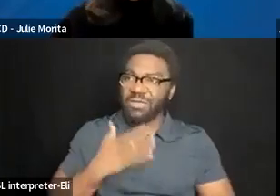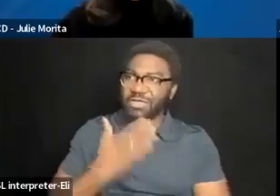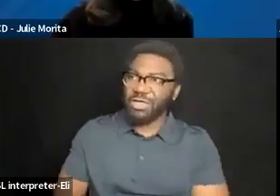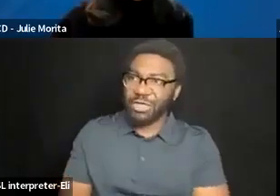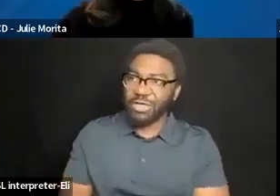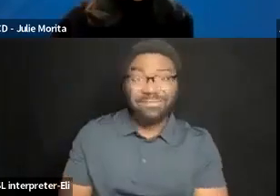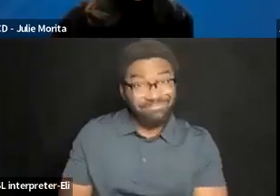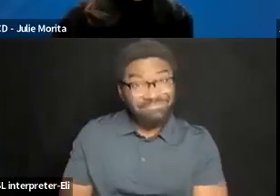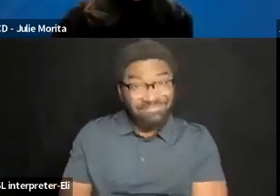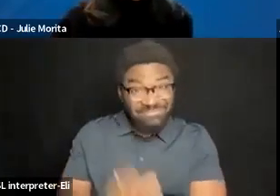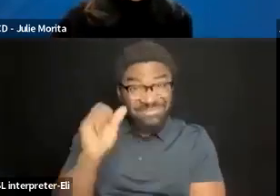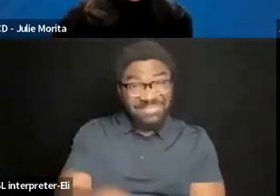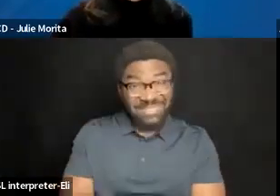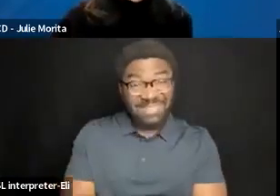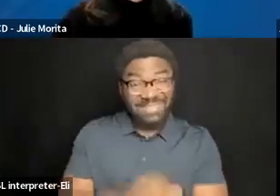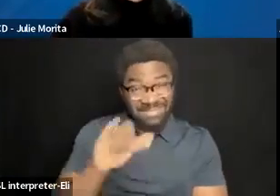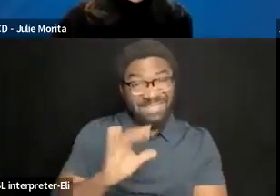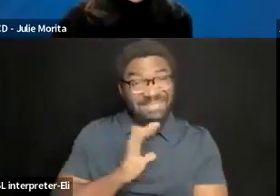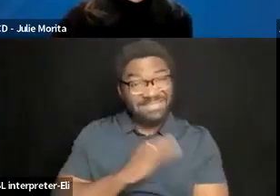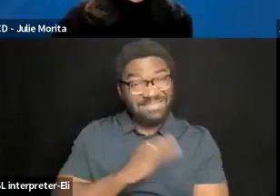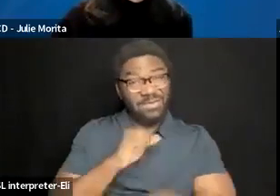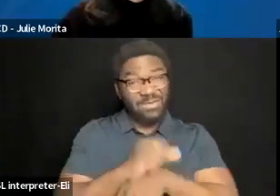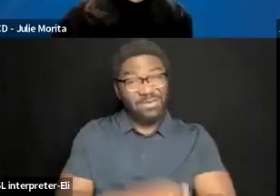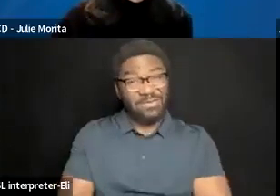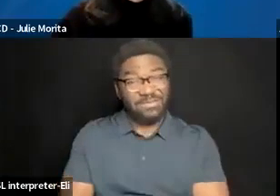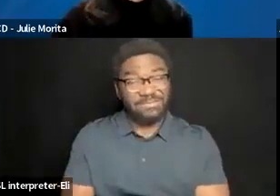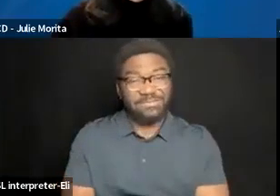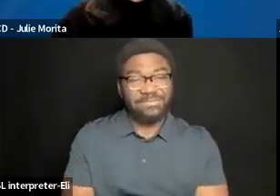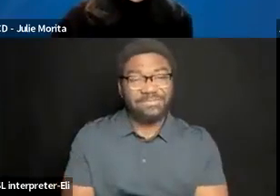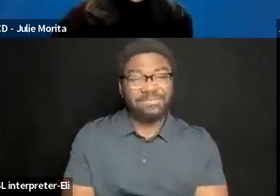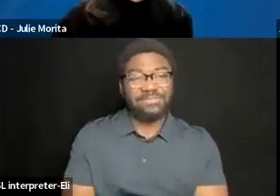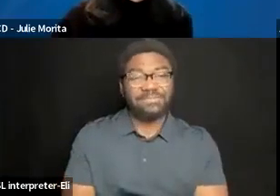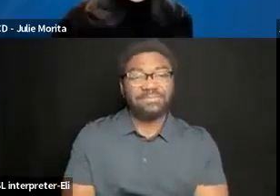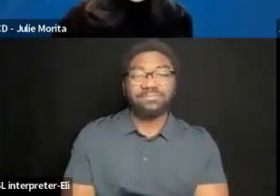Thanks for your answers. Crystal. Yeah, thank you. Hi, Dr. Walensky.